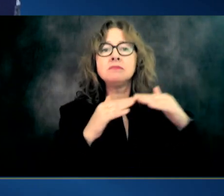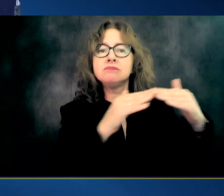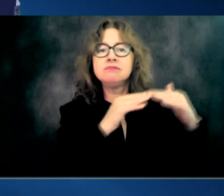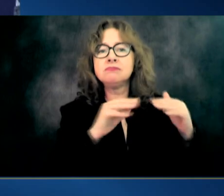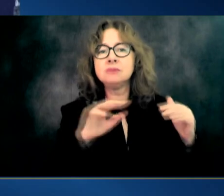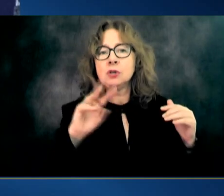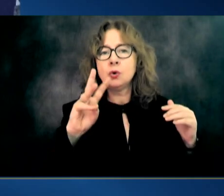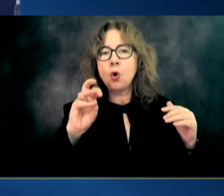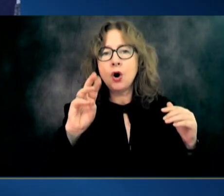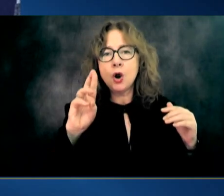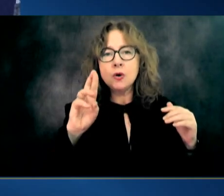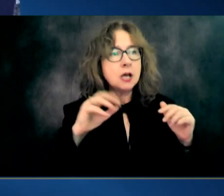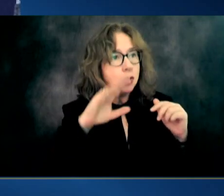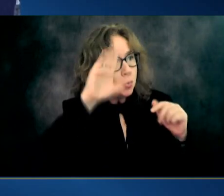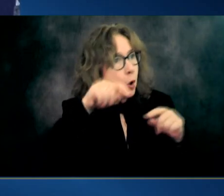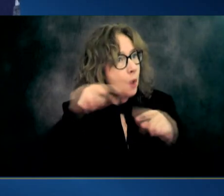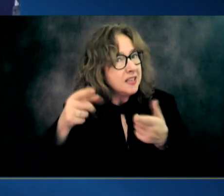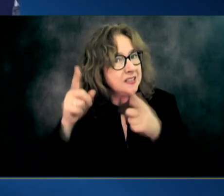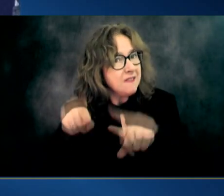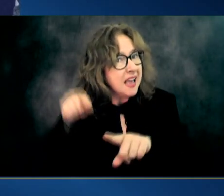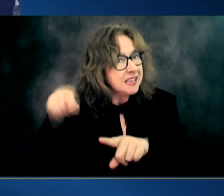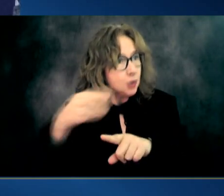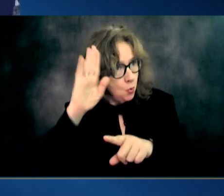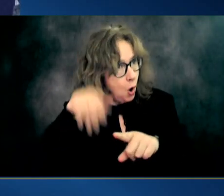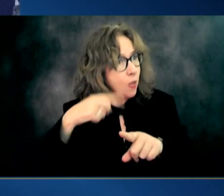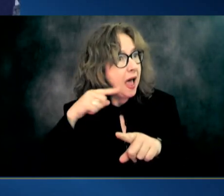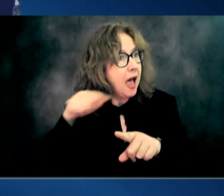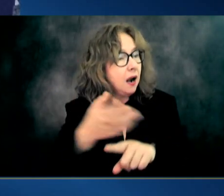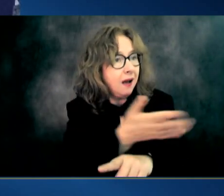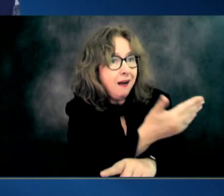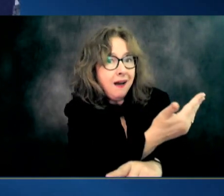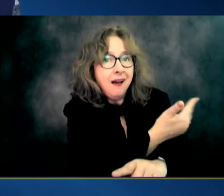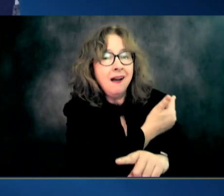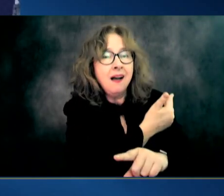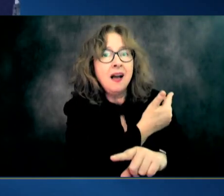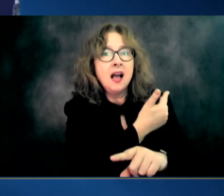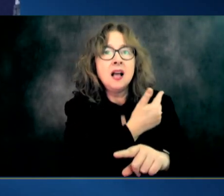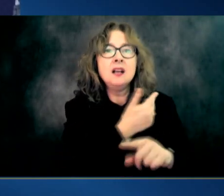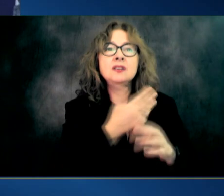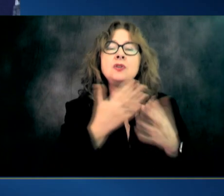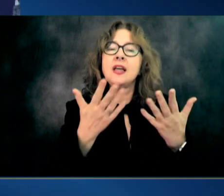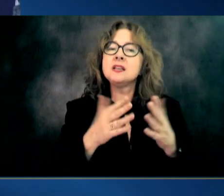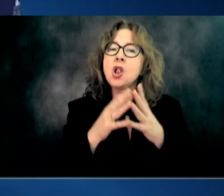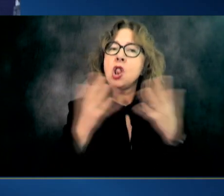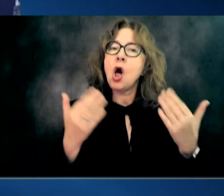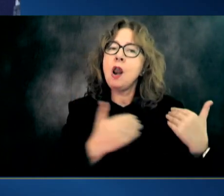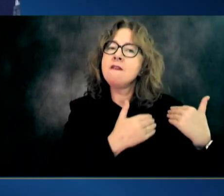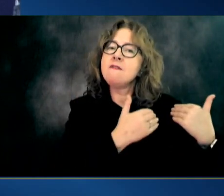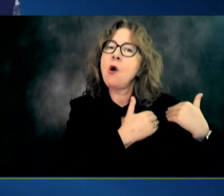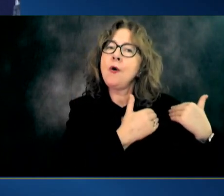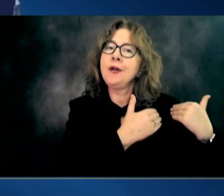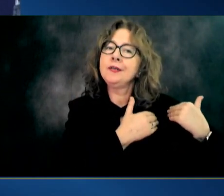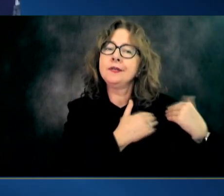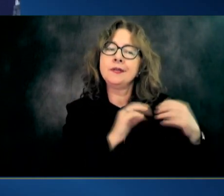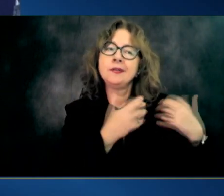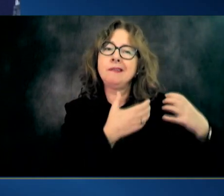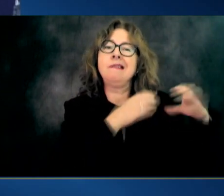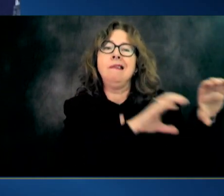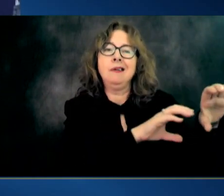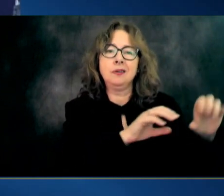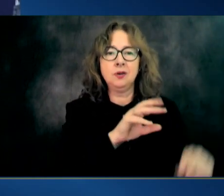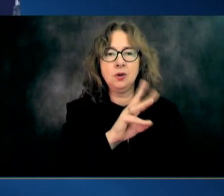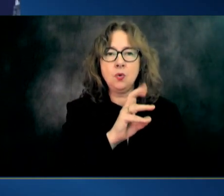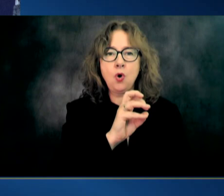I think there's a lot of onus put on warriors, kind of to be their own fierce advocates and